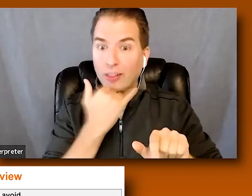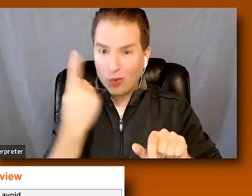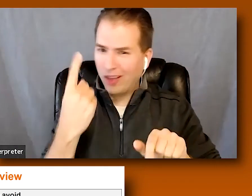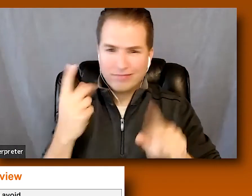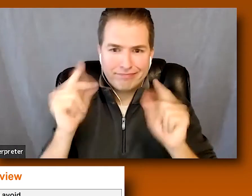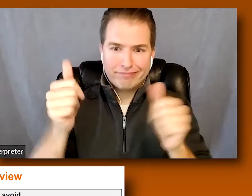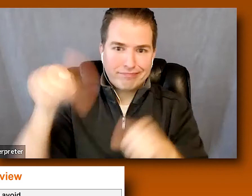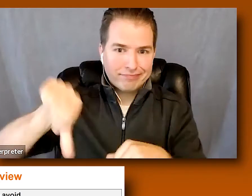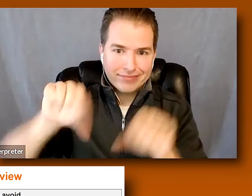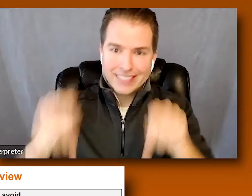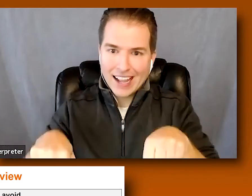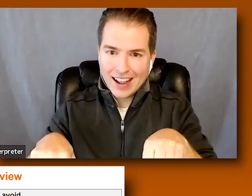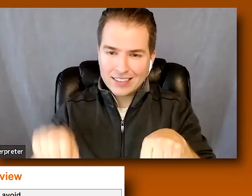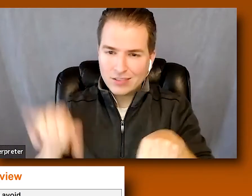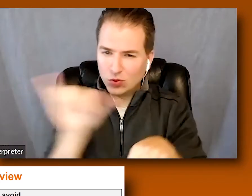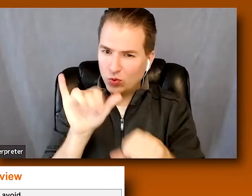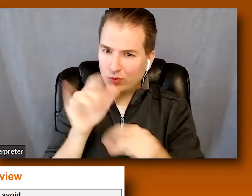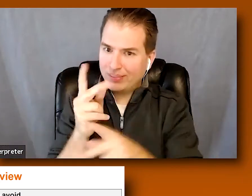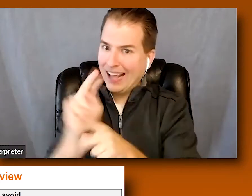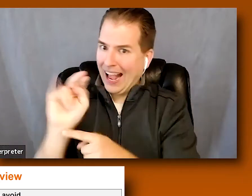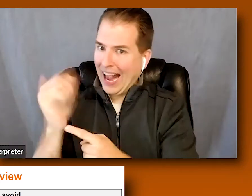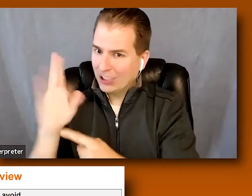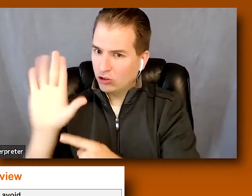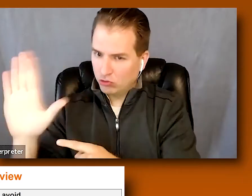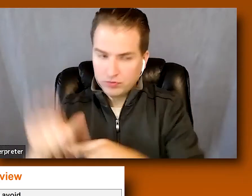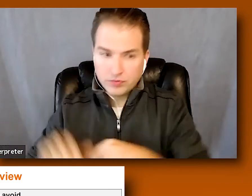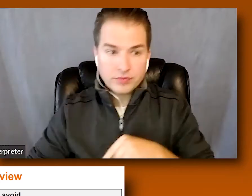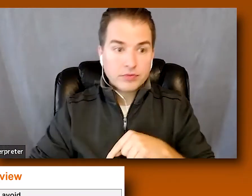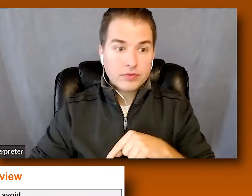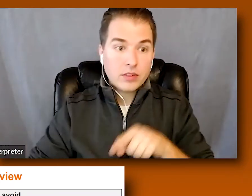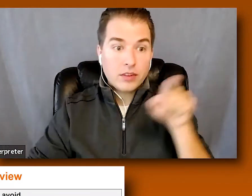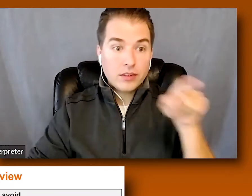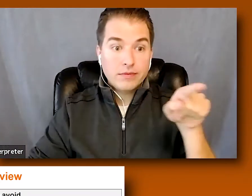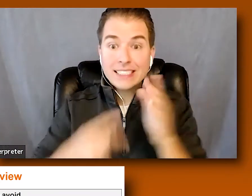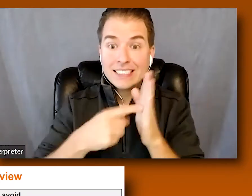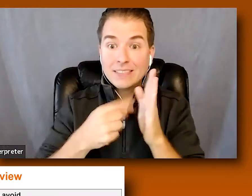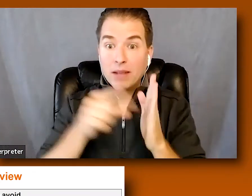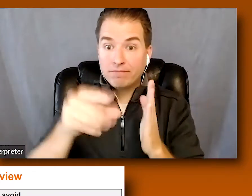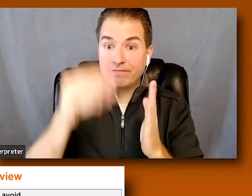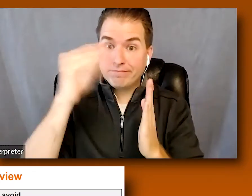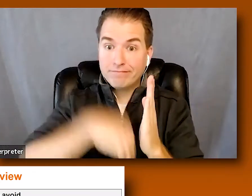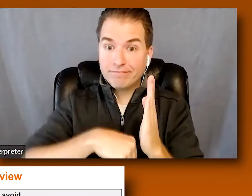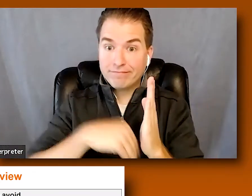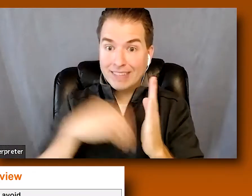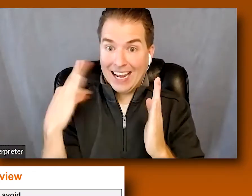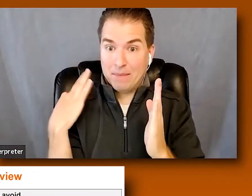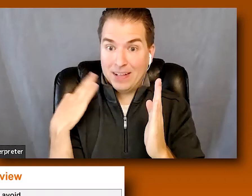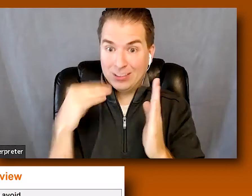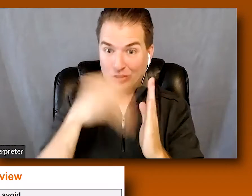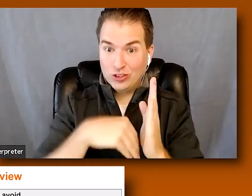Next...non-compliant or incomplete applications.